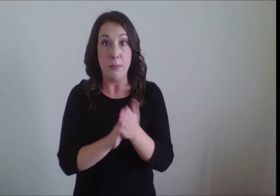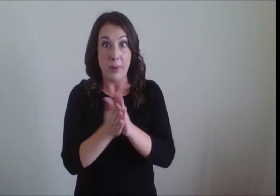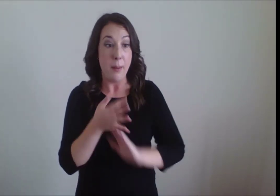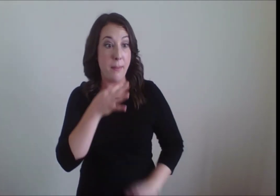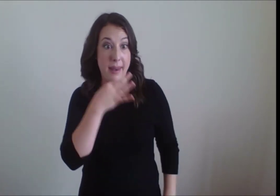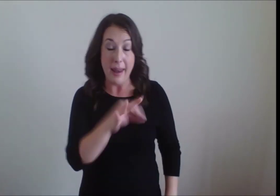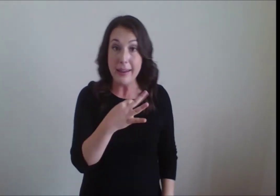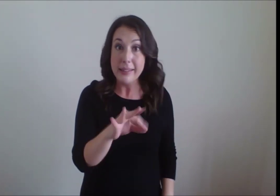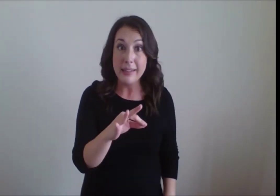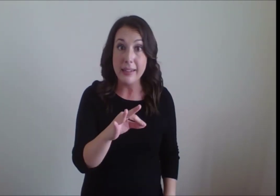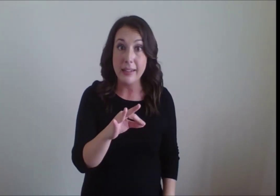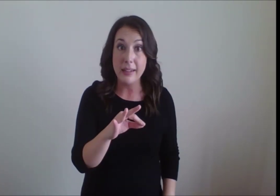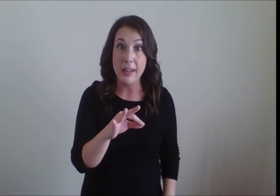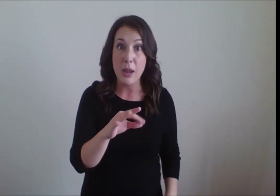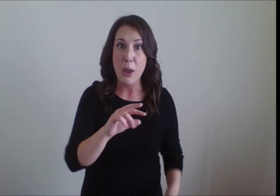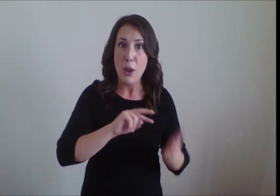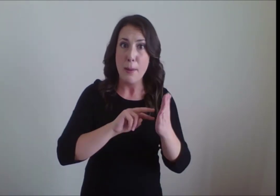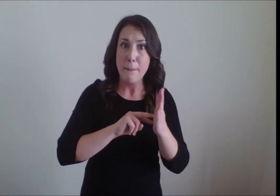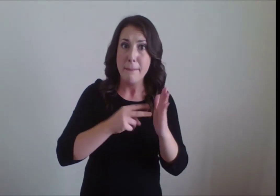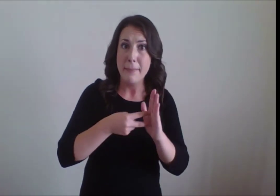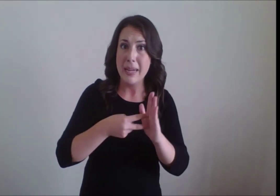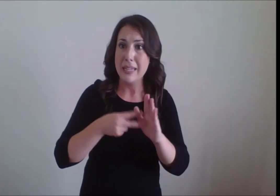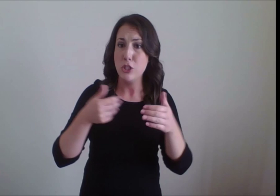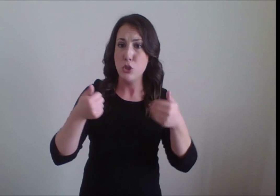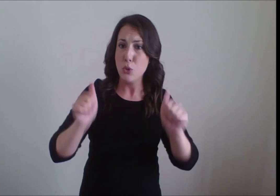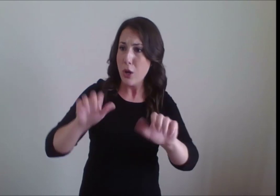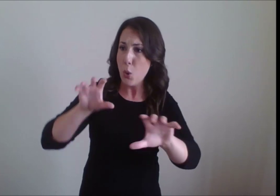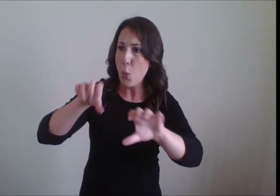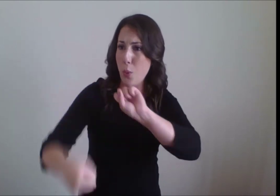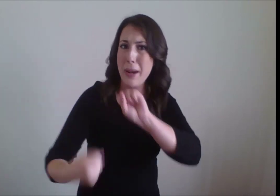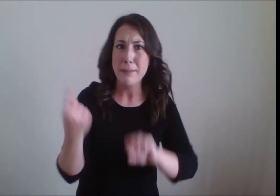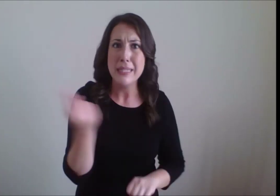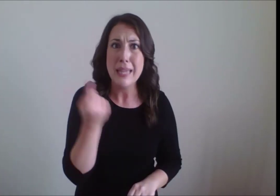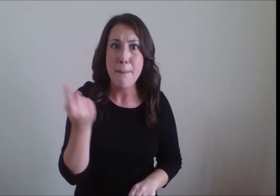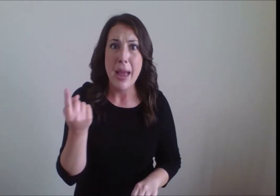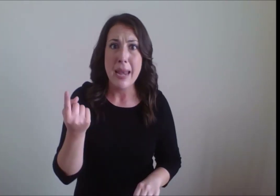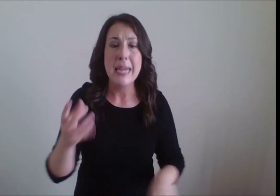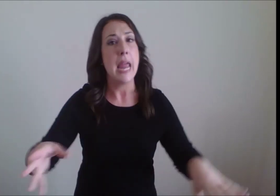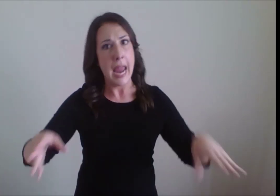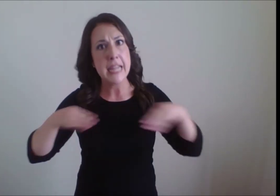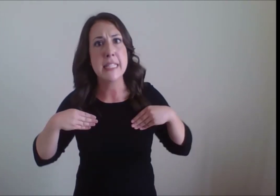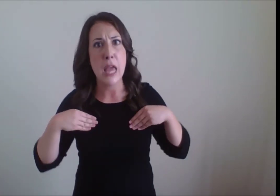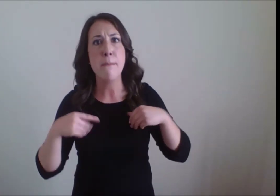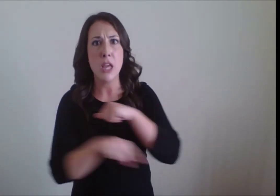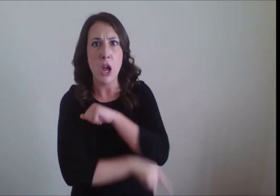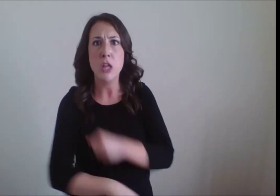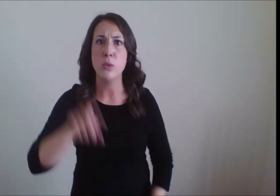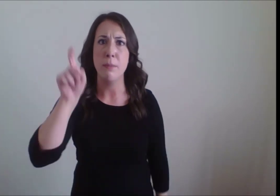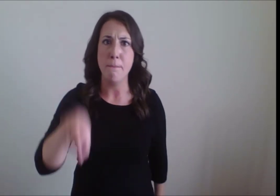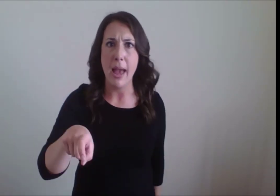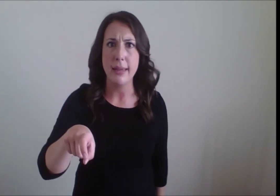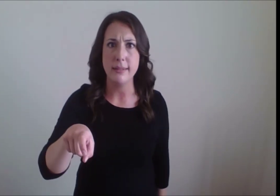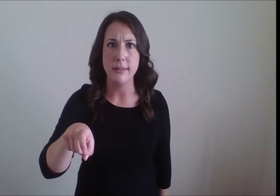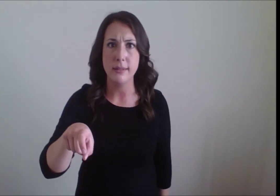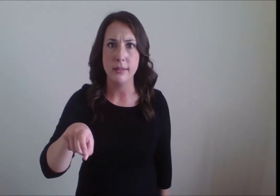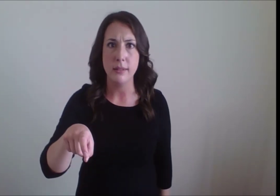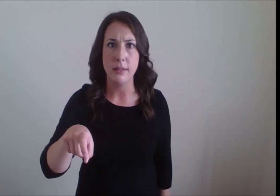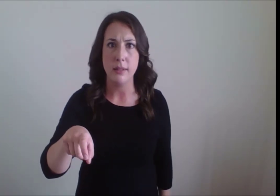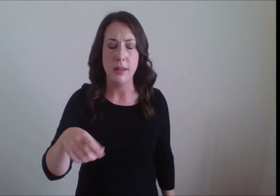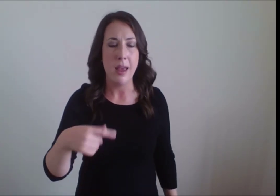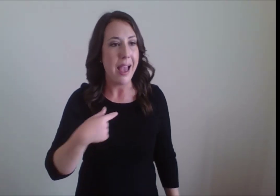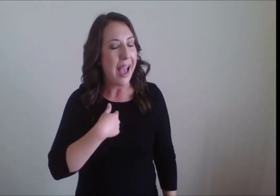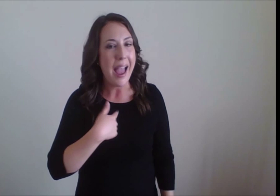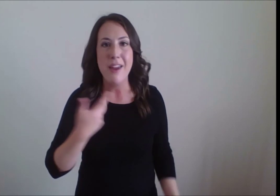When you are nineteen, you are old enough to pay the consequences for attempting to rape someone.